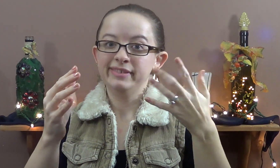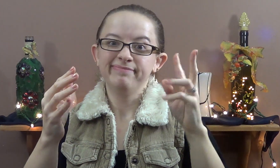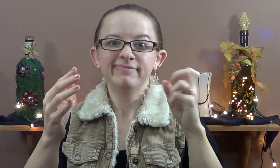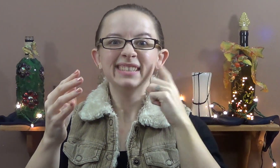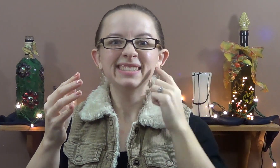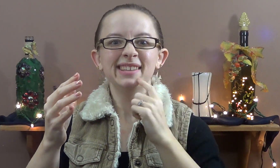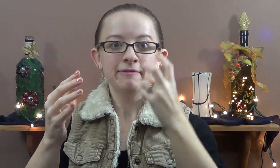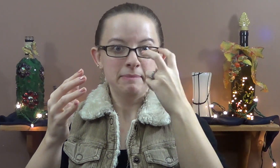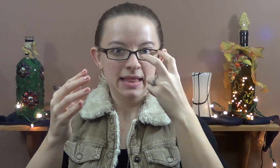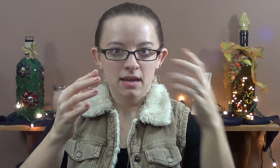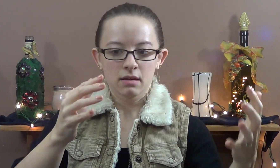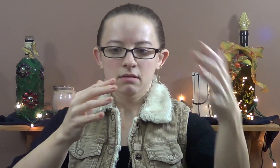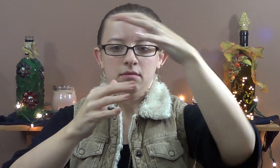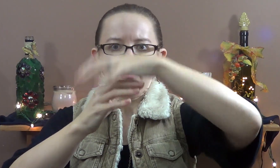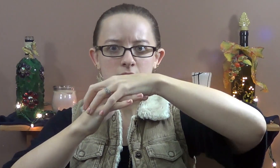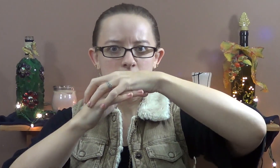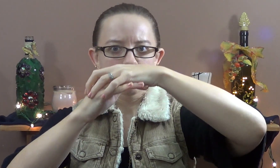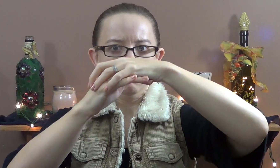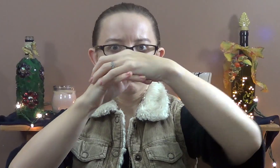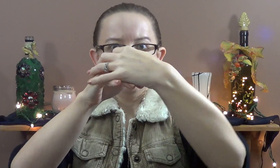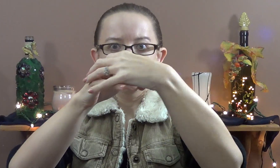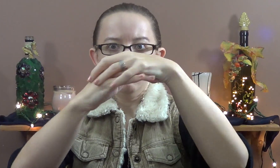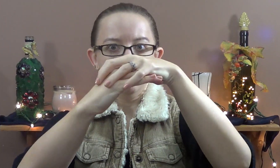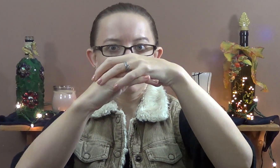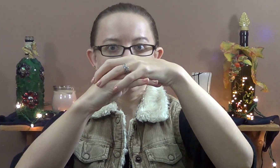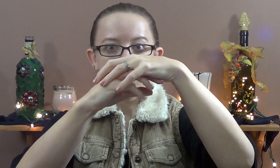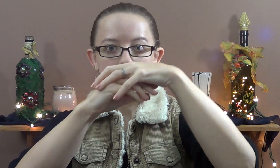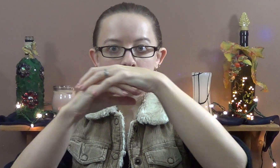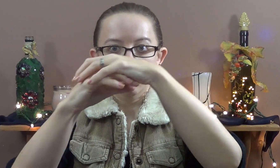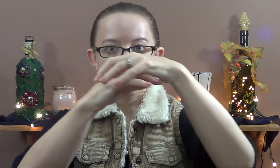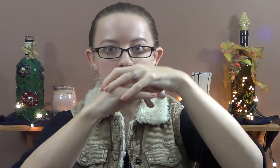other person, the Deaf Blind person, will have their hands over